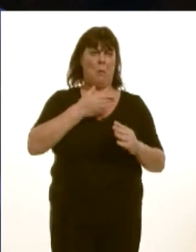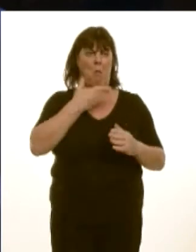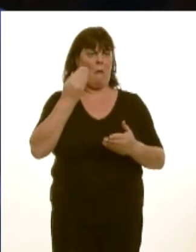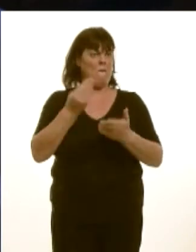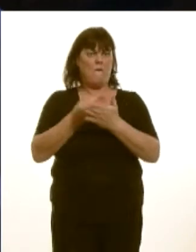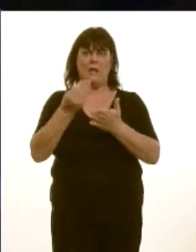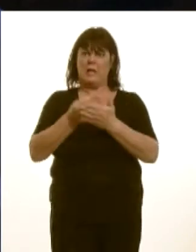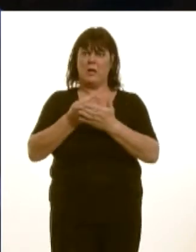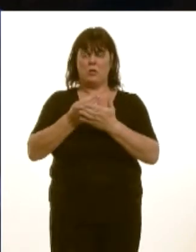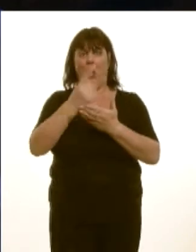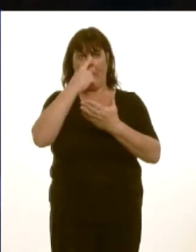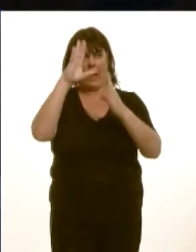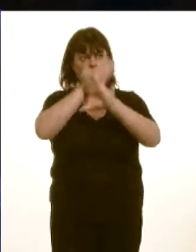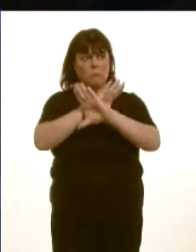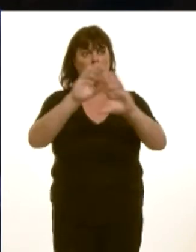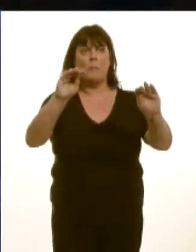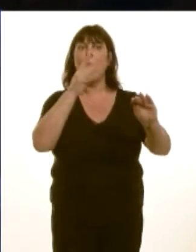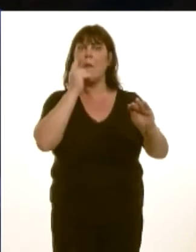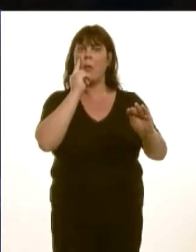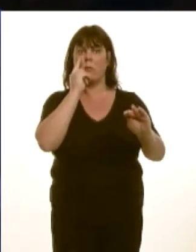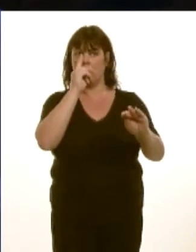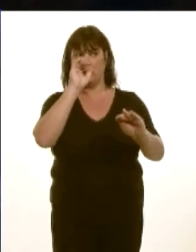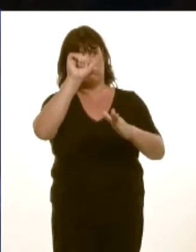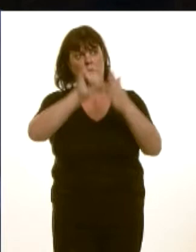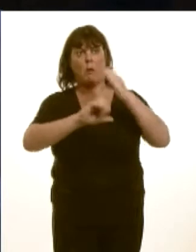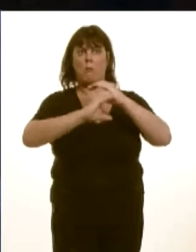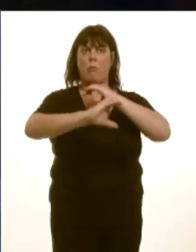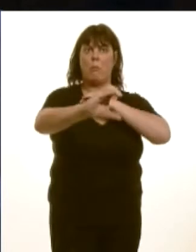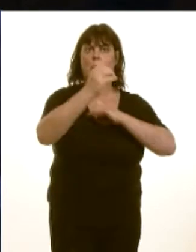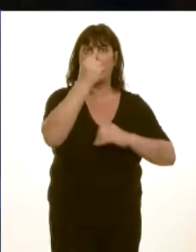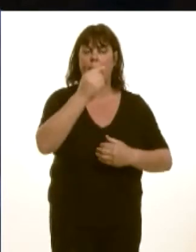What steps is your Government taking to ensure that awareness is raised regarding the availability